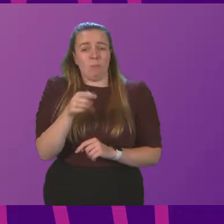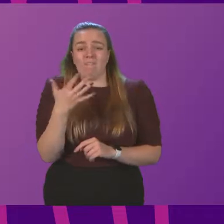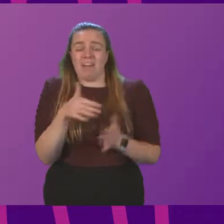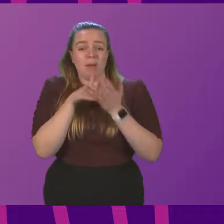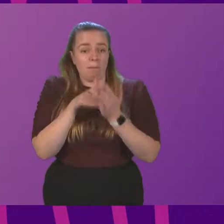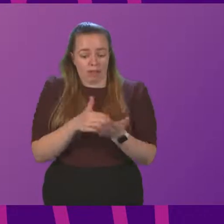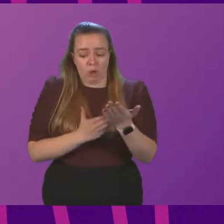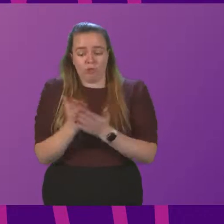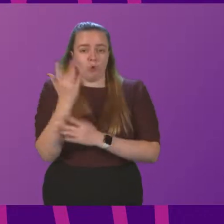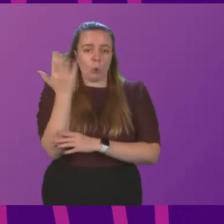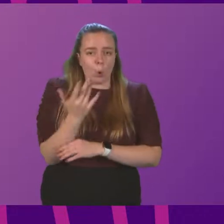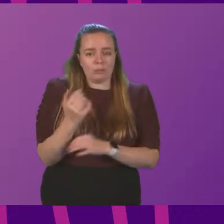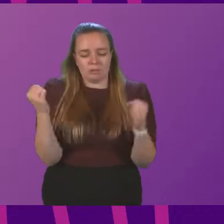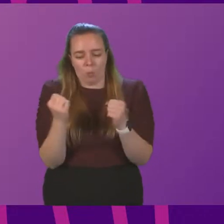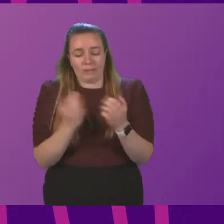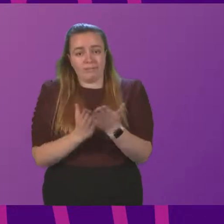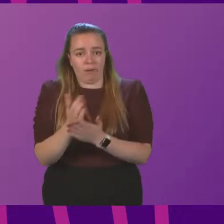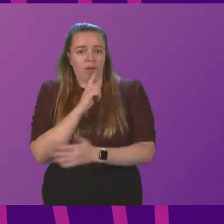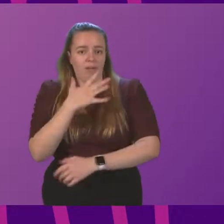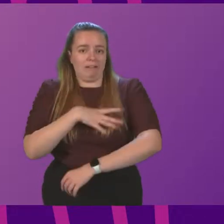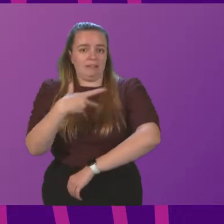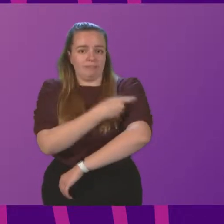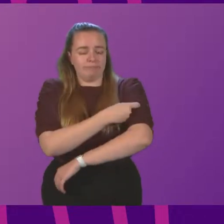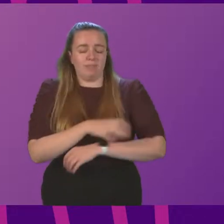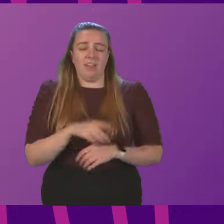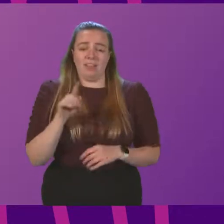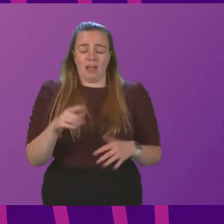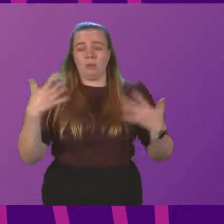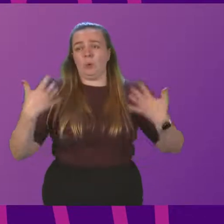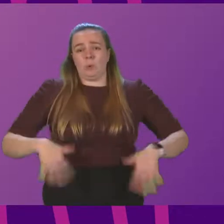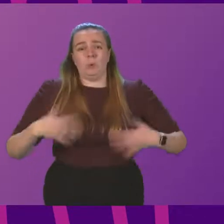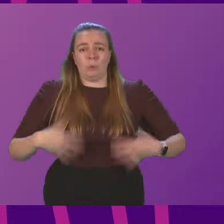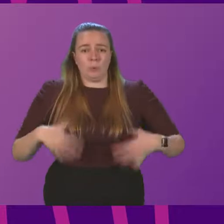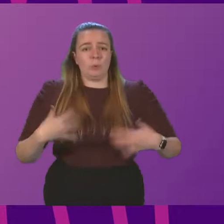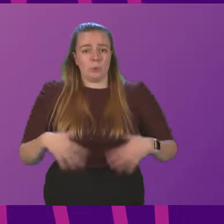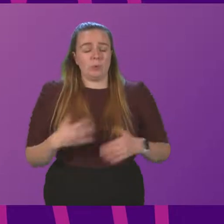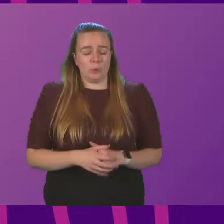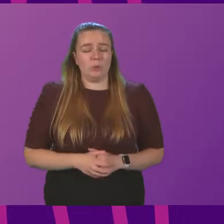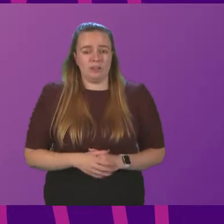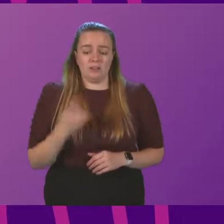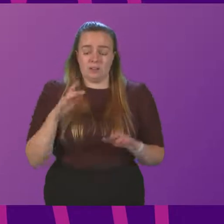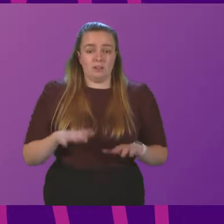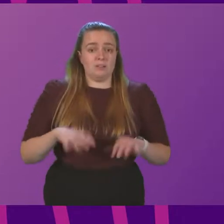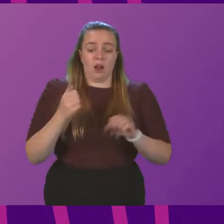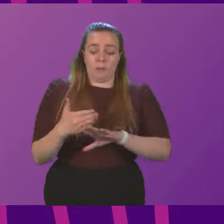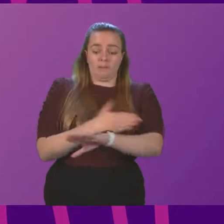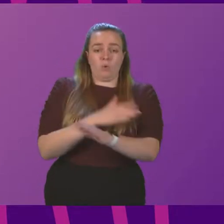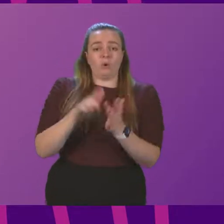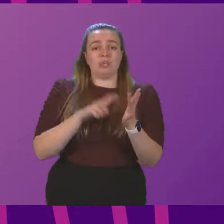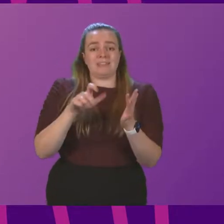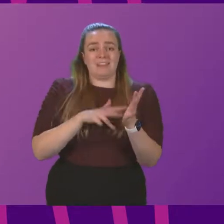the autumn and winter period alone. That is a mammoth undertaking that started ahead of the Joint Committee on Vaccination and Immunisation providing advice on boosters.